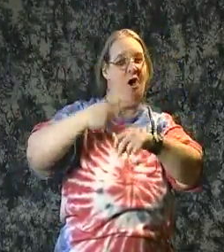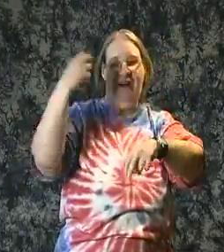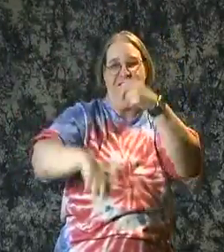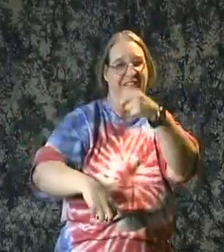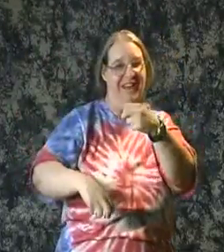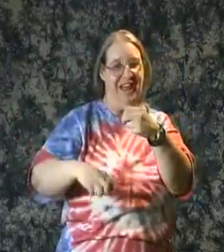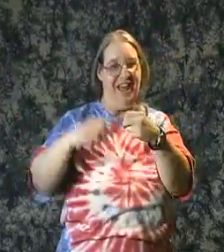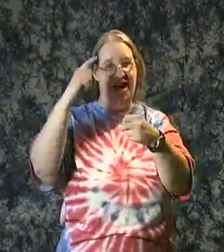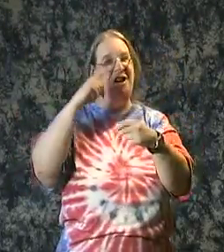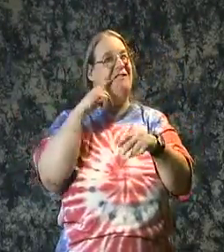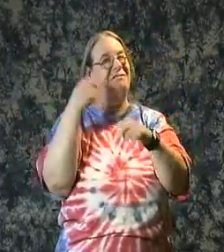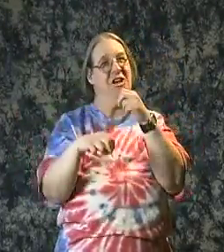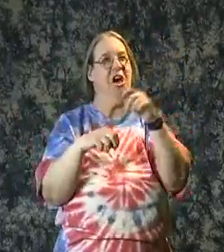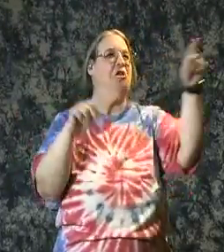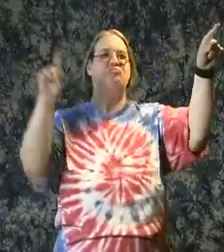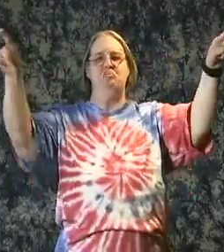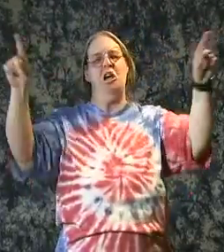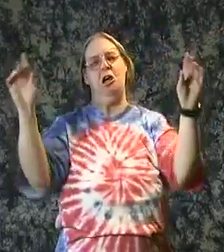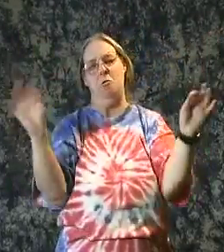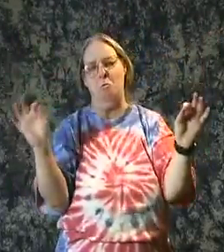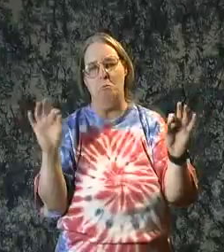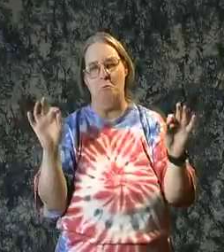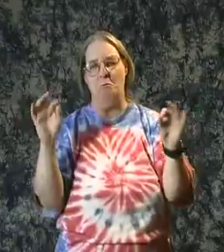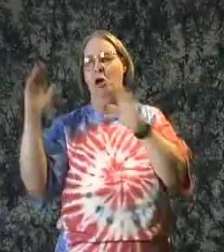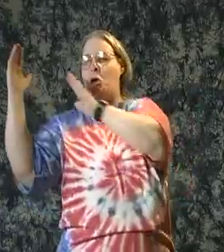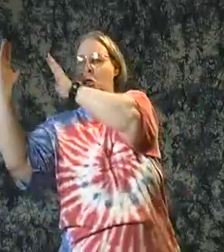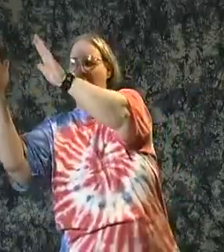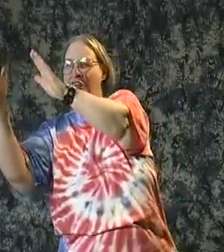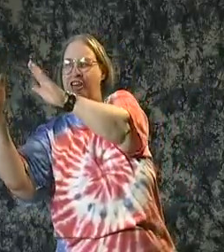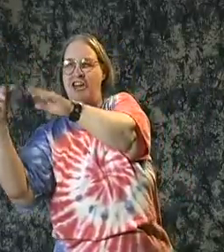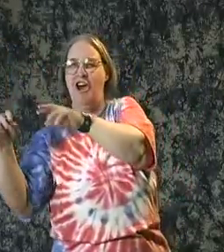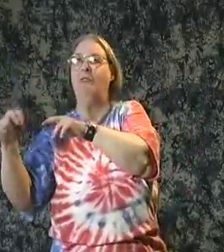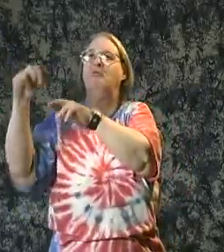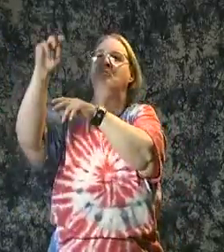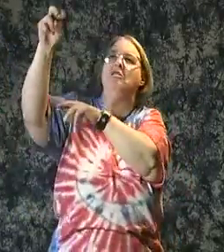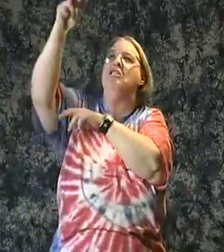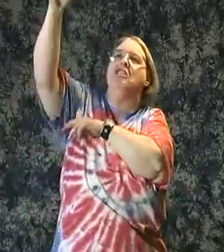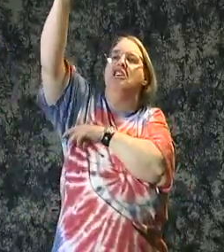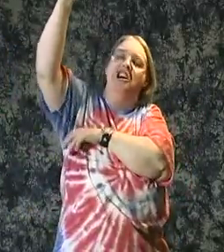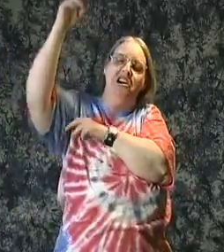Some are easier than others. The one in the middle is really tough,